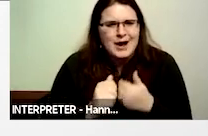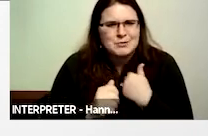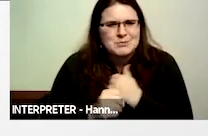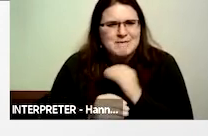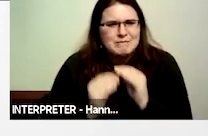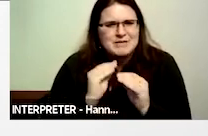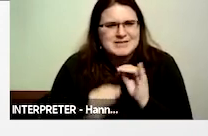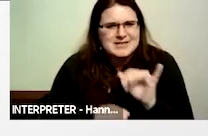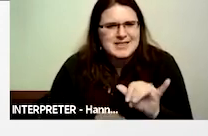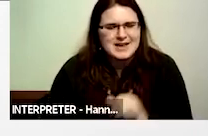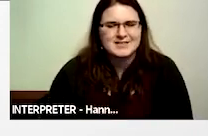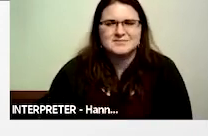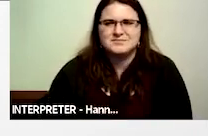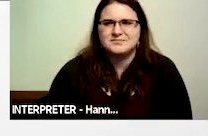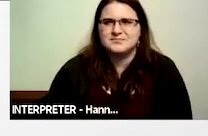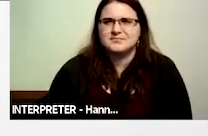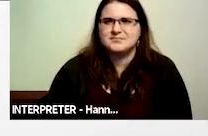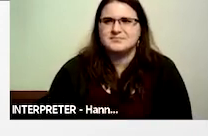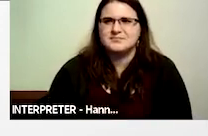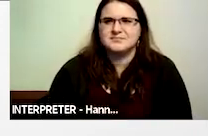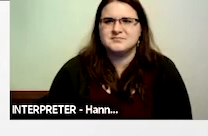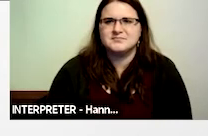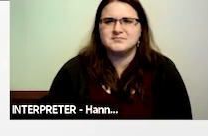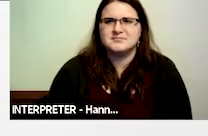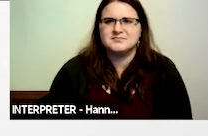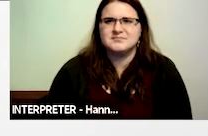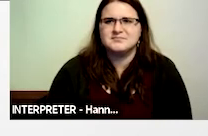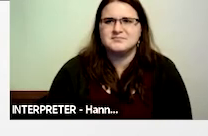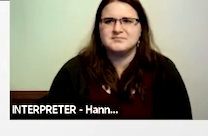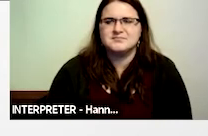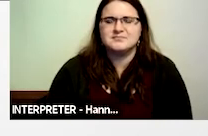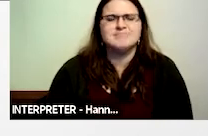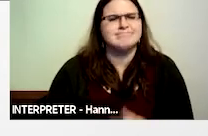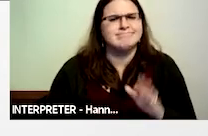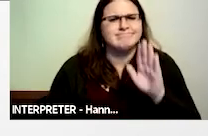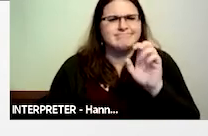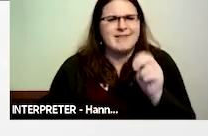Jake Tognetti (RIT Student): What, what can you do there. Ben Woelk: Yeah. So it's an interesting question. Jake. And we did talk. We